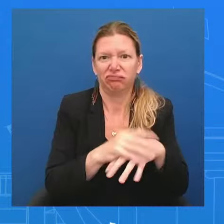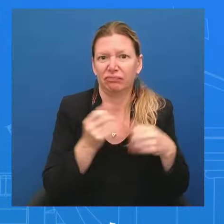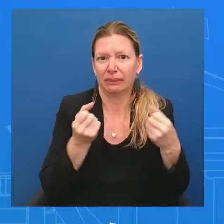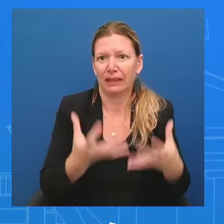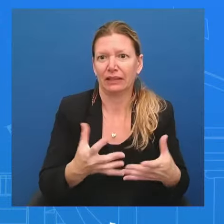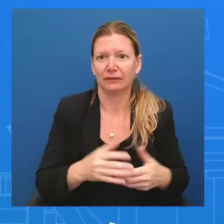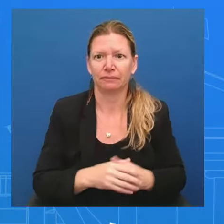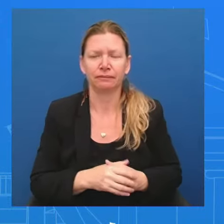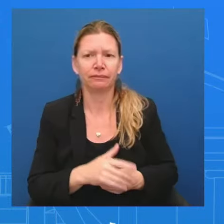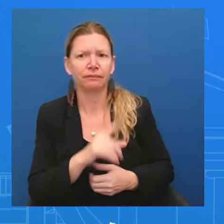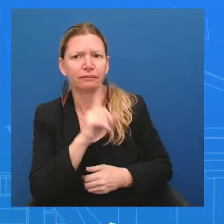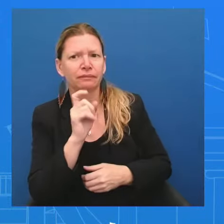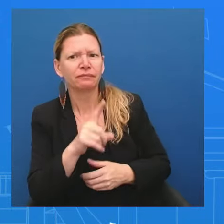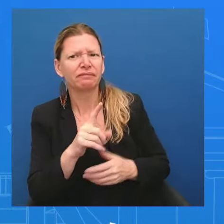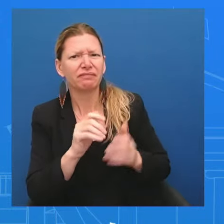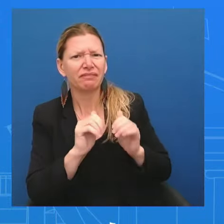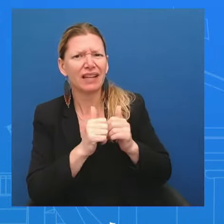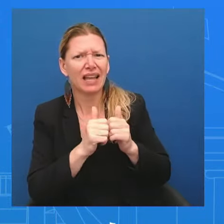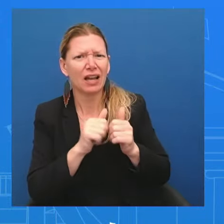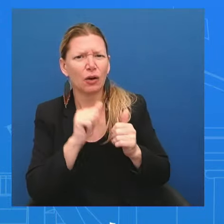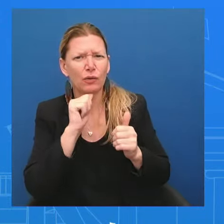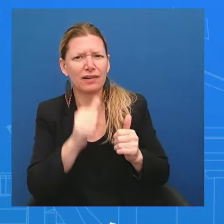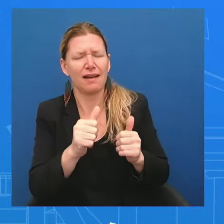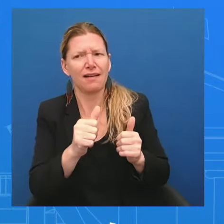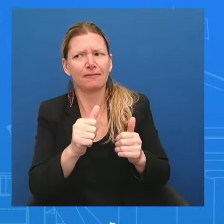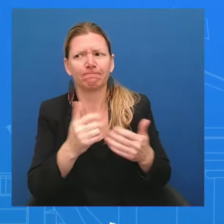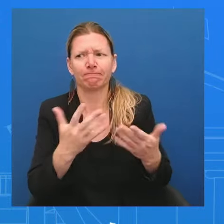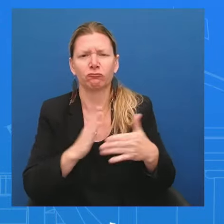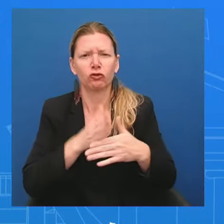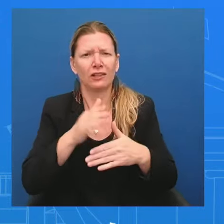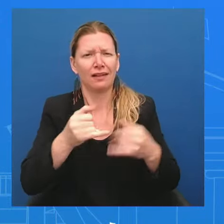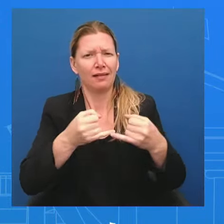we don't want to see a major ground operation. We haven't seen that at this point.